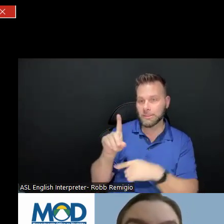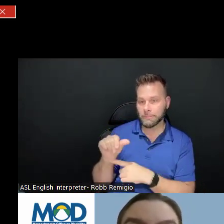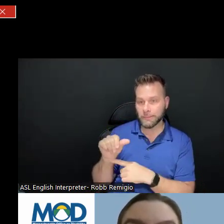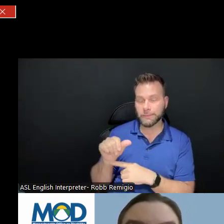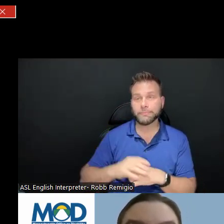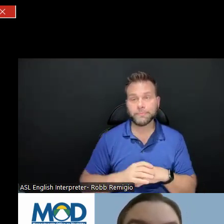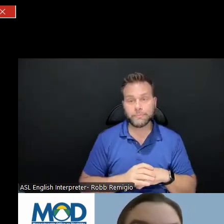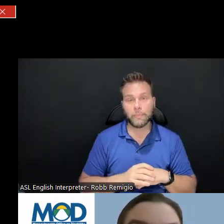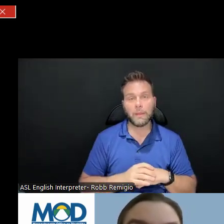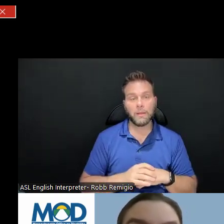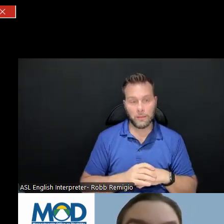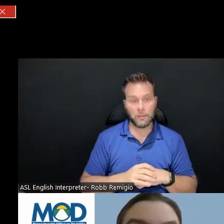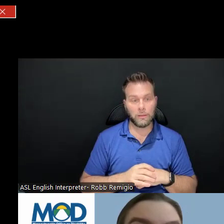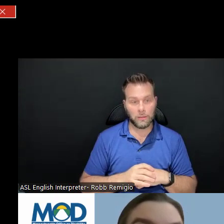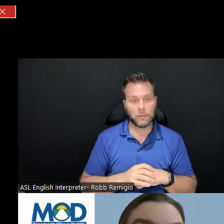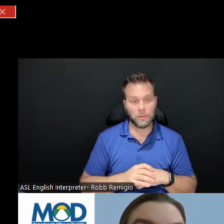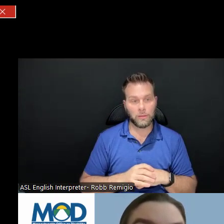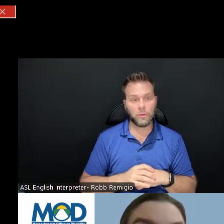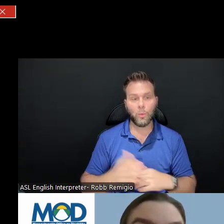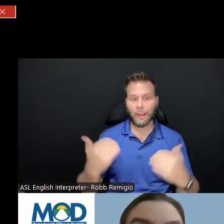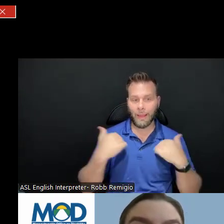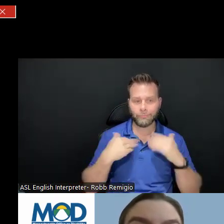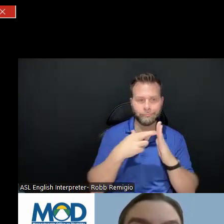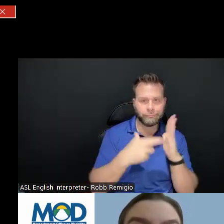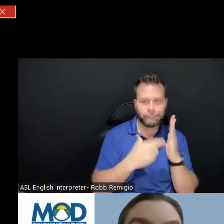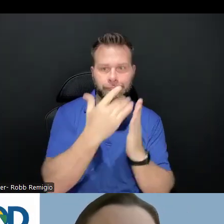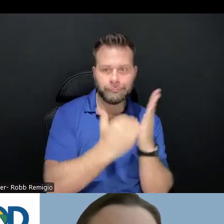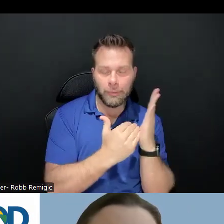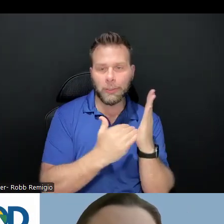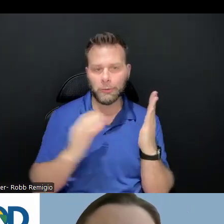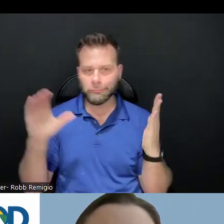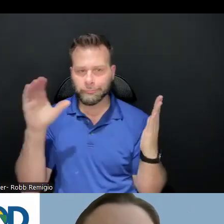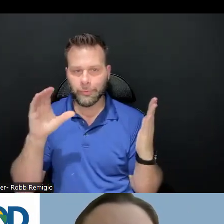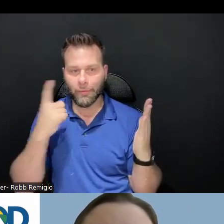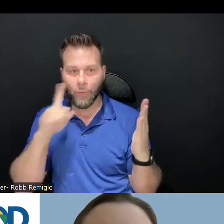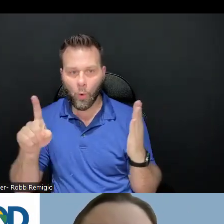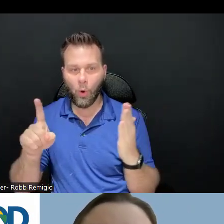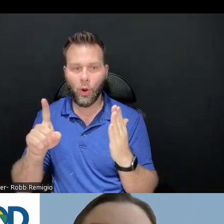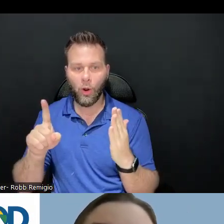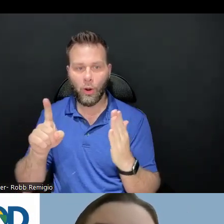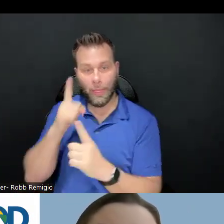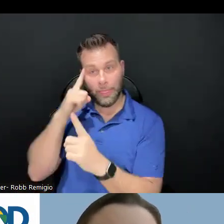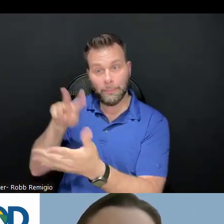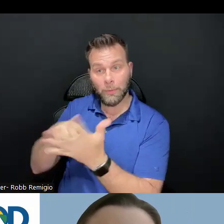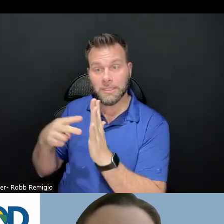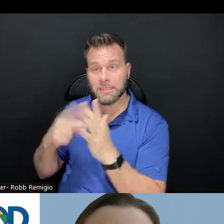The law and guidance, at least at this point in time, define the purposes of effective